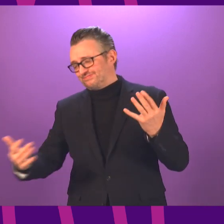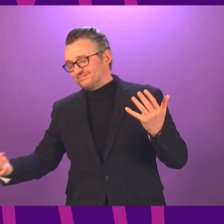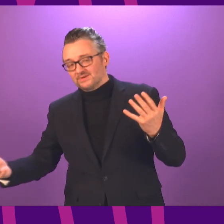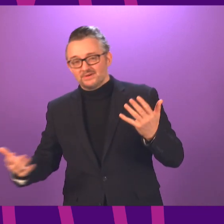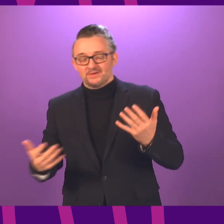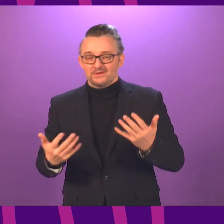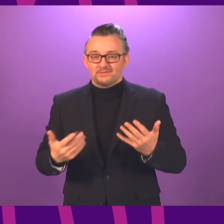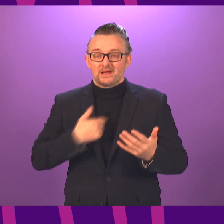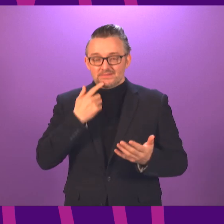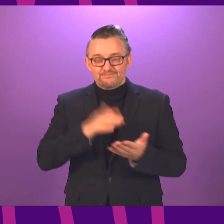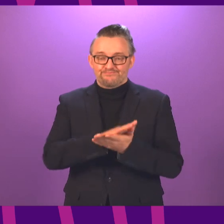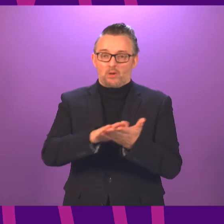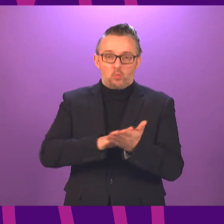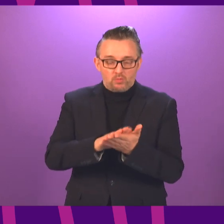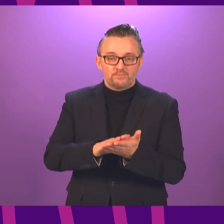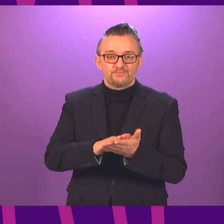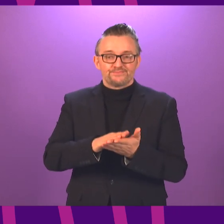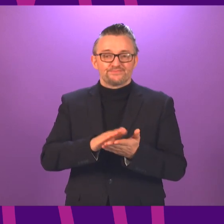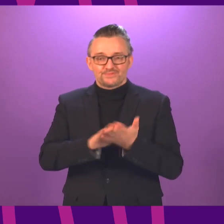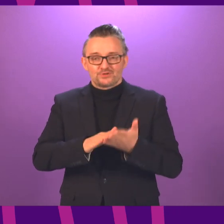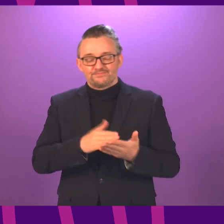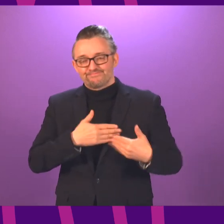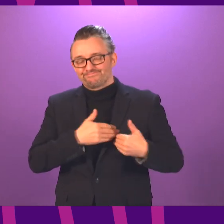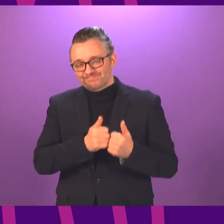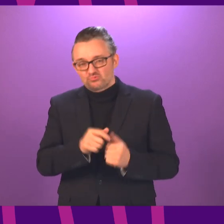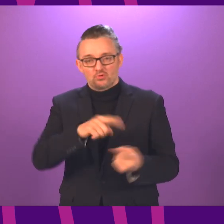I send my condolences to all those who have lost a loved one.